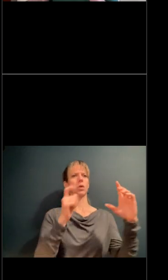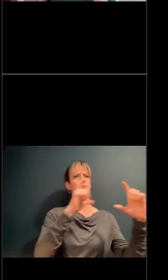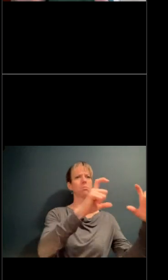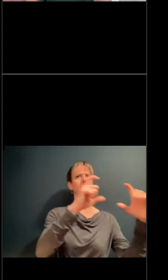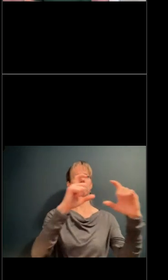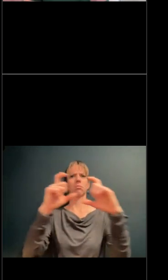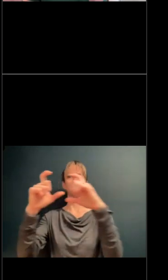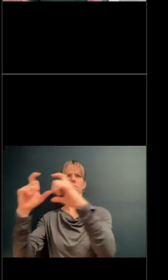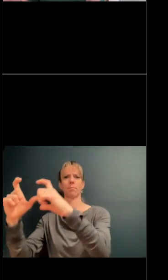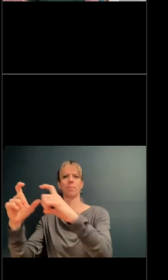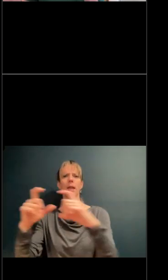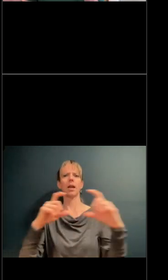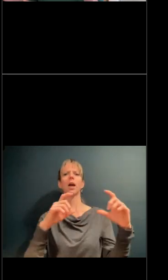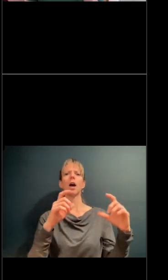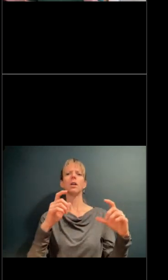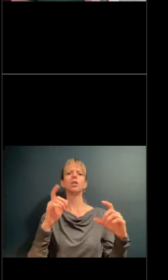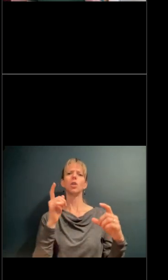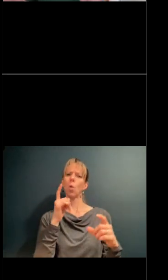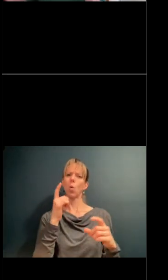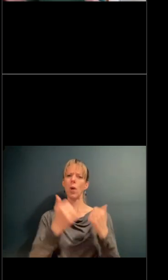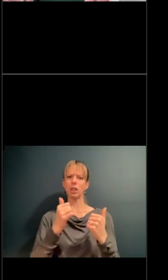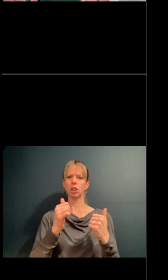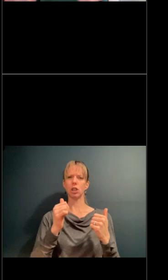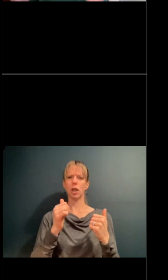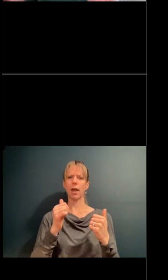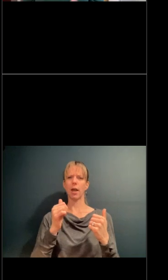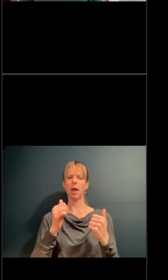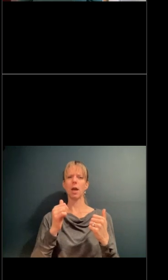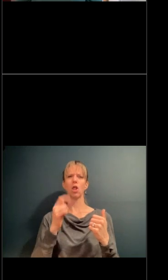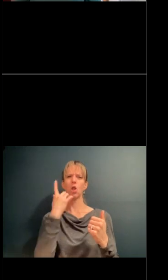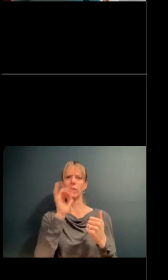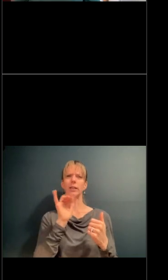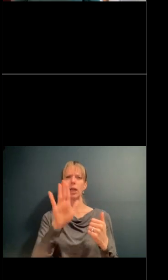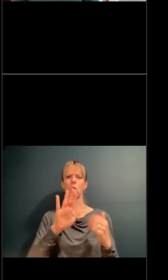about the communities you are part of, most closely reflects what you see in your midst?